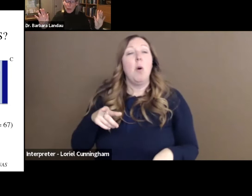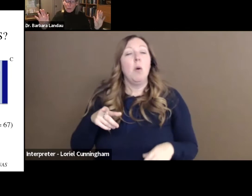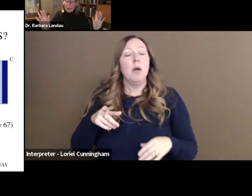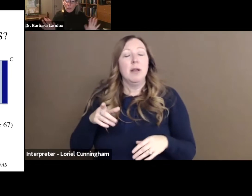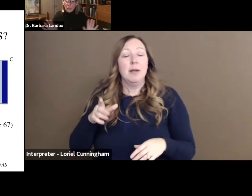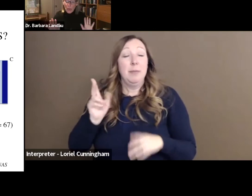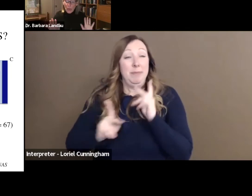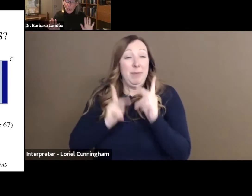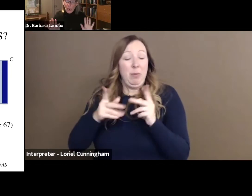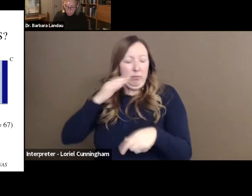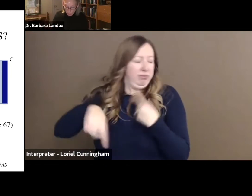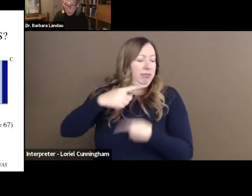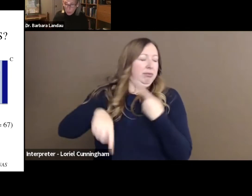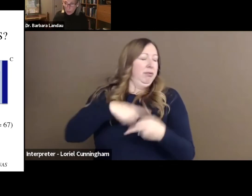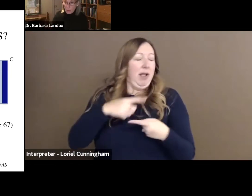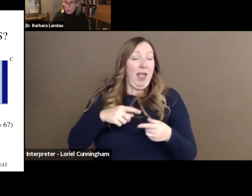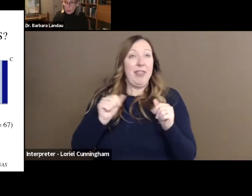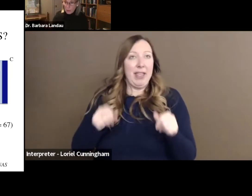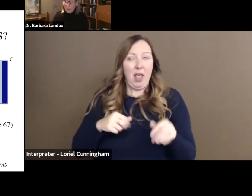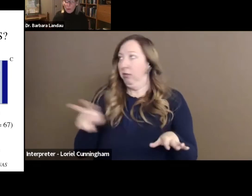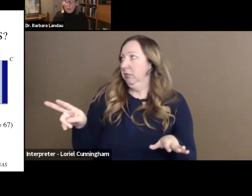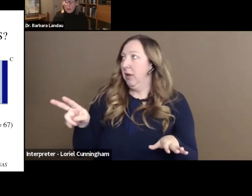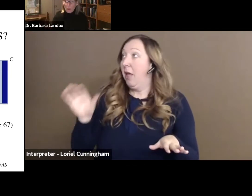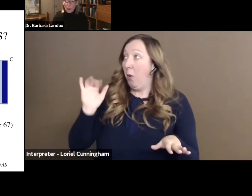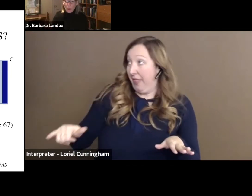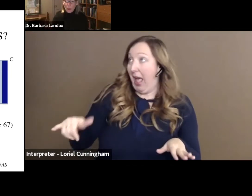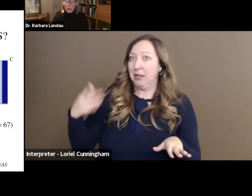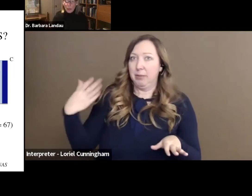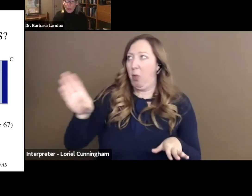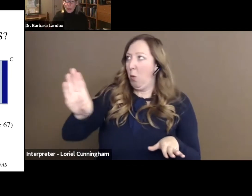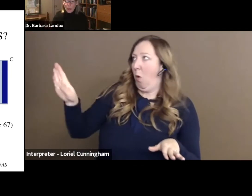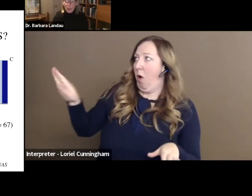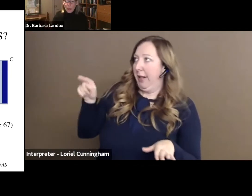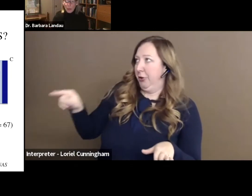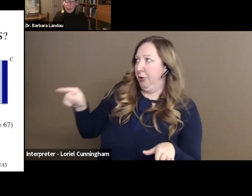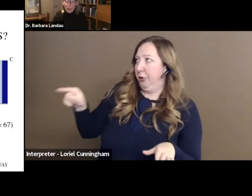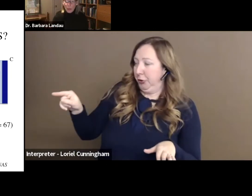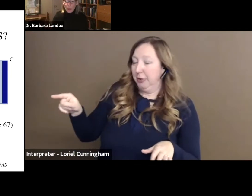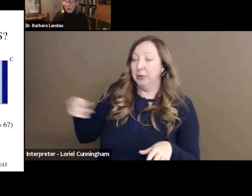average and 12 typical uh